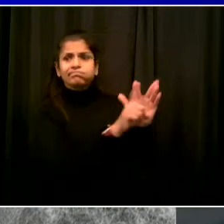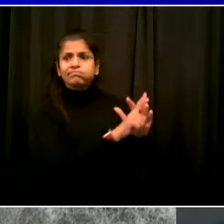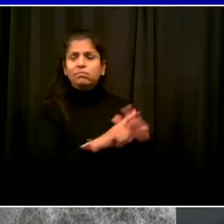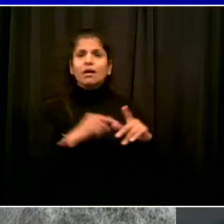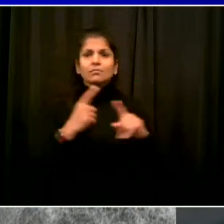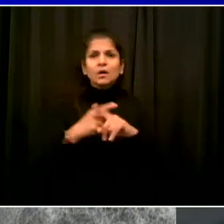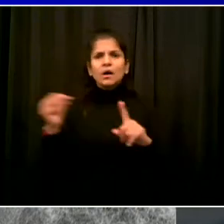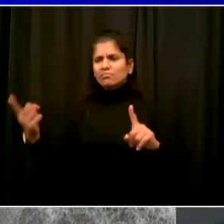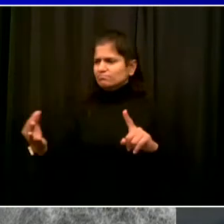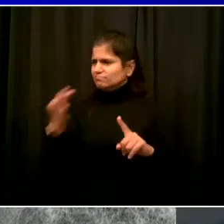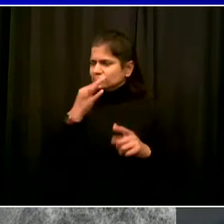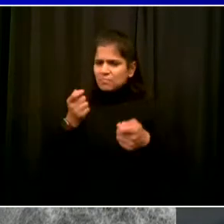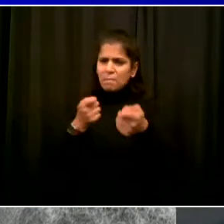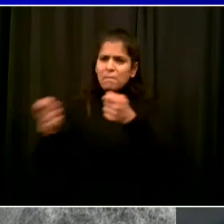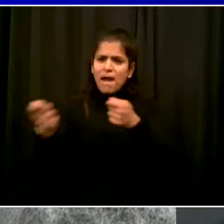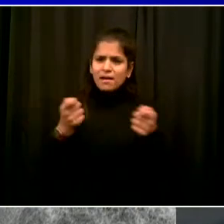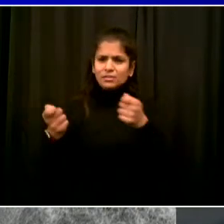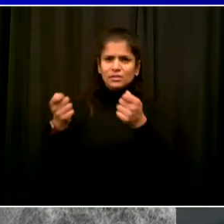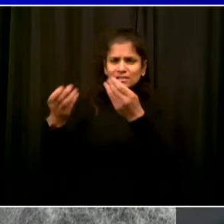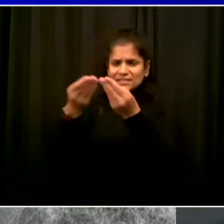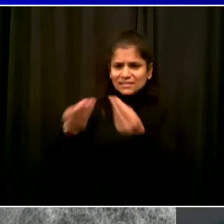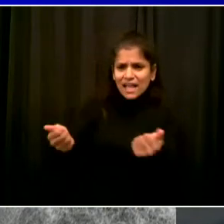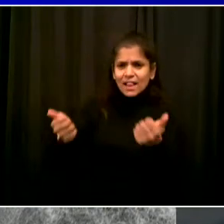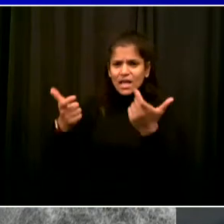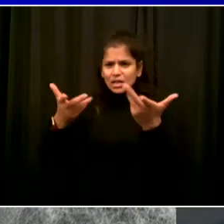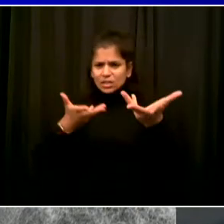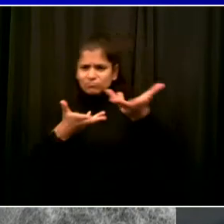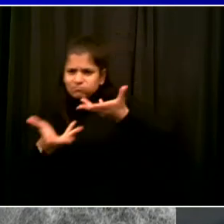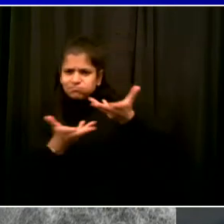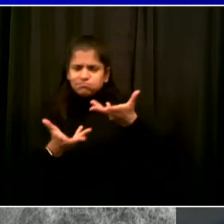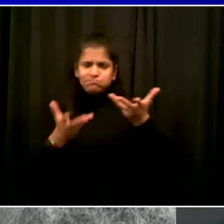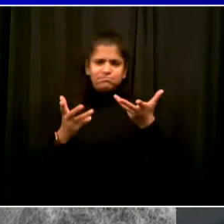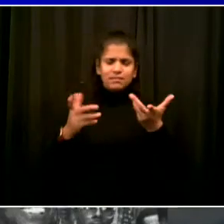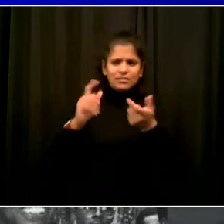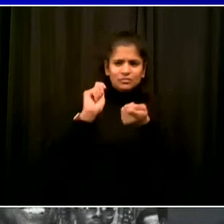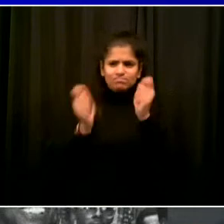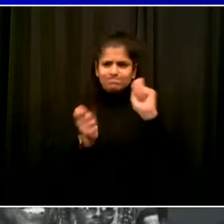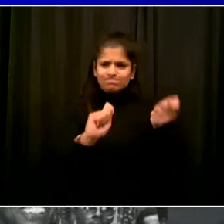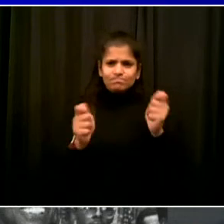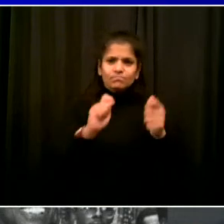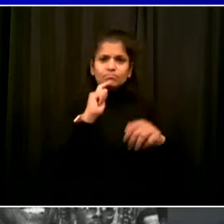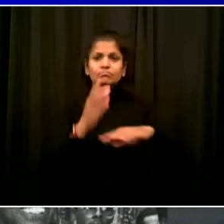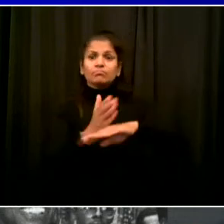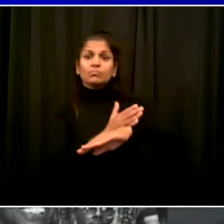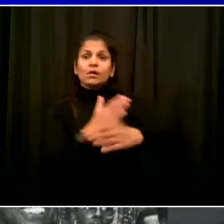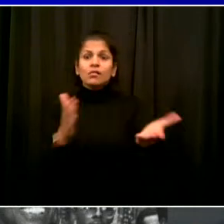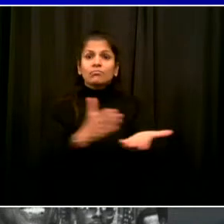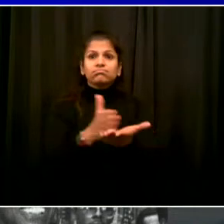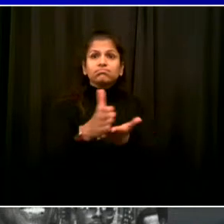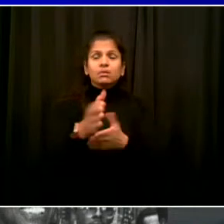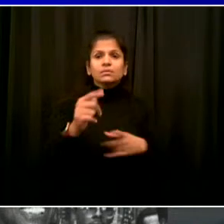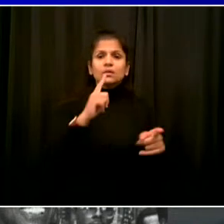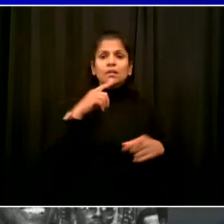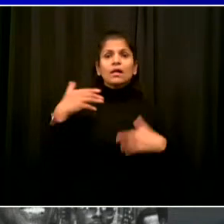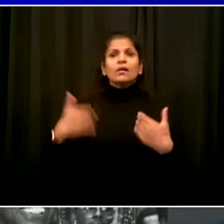EXTRAORDRDARINY. AND IT'S HARD TO BE THAT PATIENT AND THAT